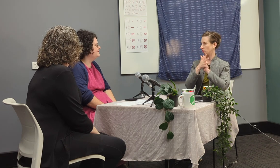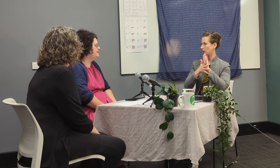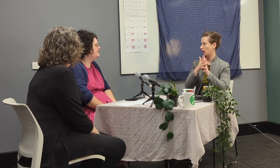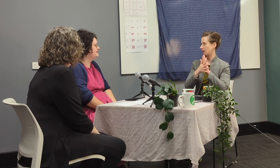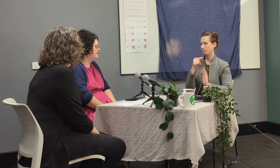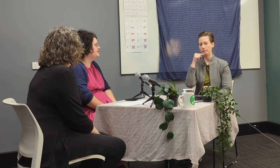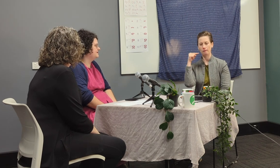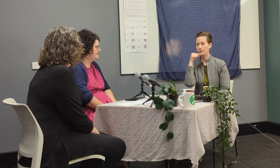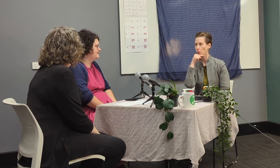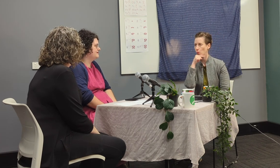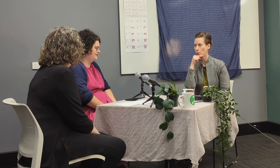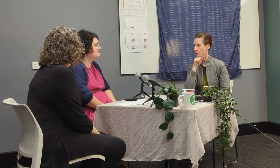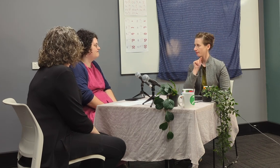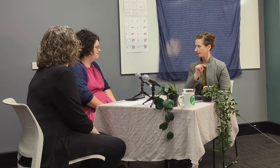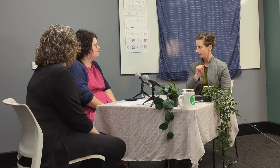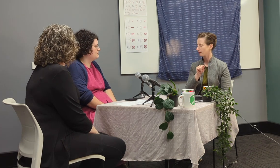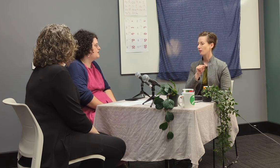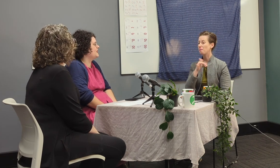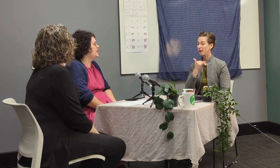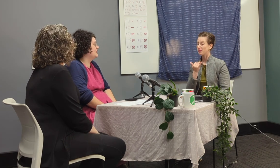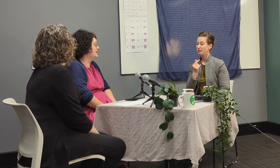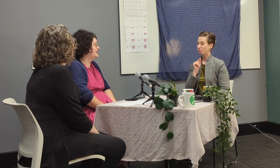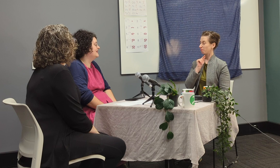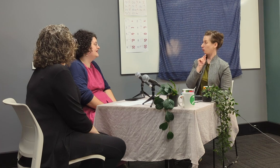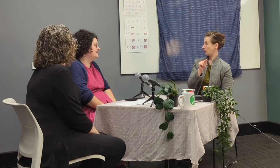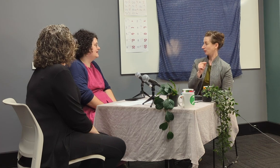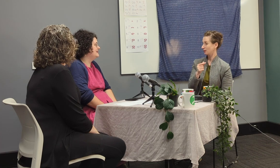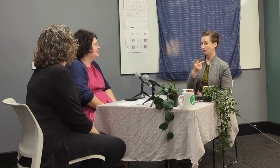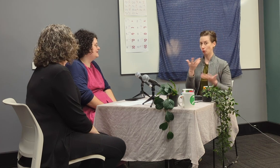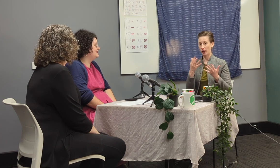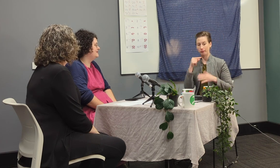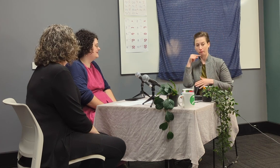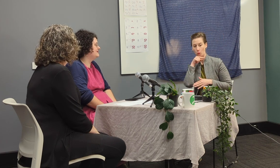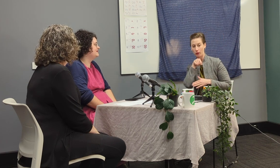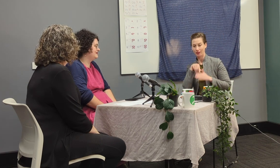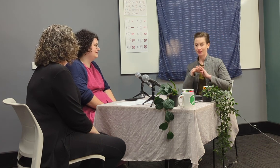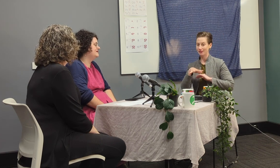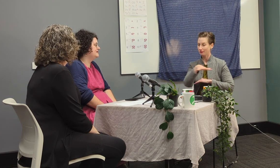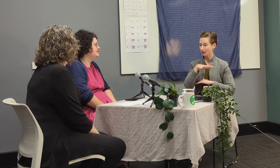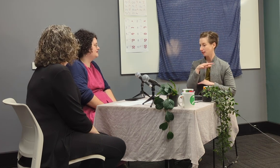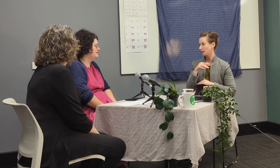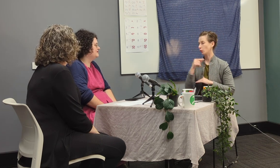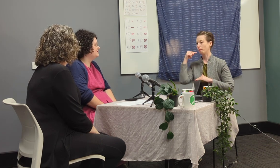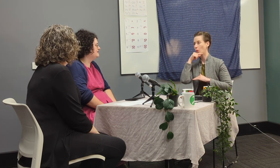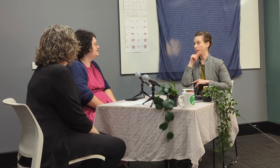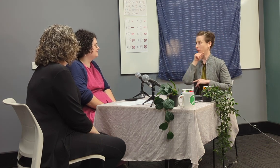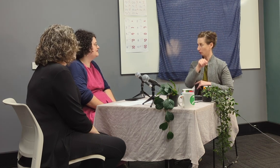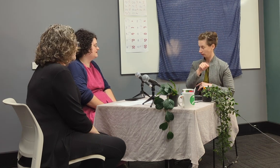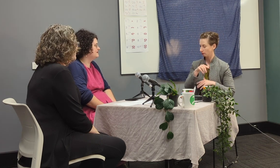you would use the conventional sign “boy” and possibly point to where the boy is situated